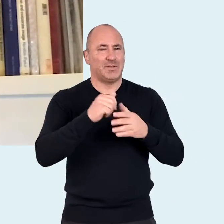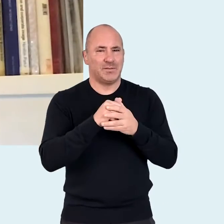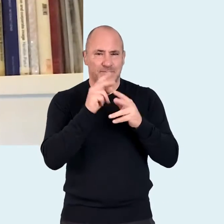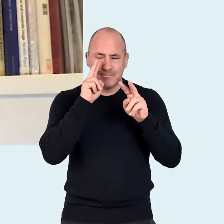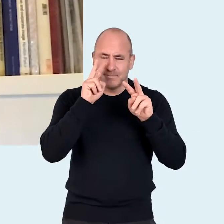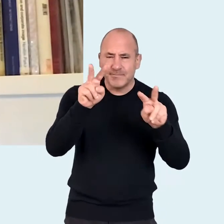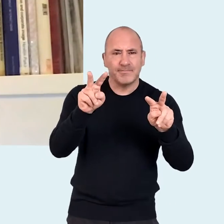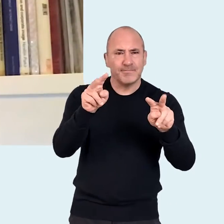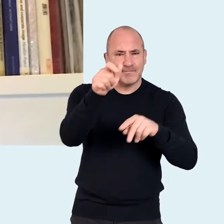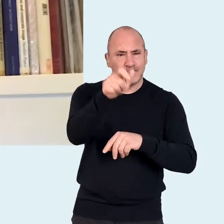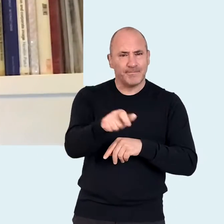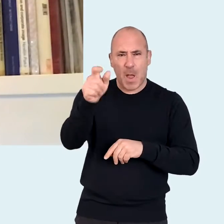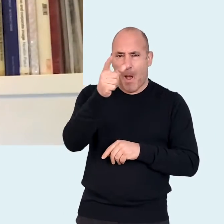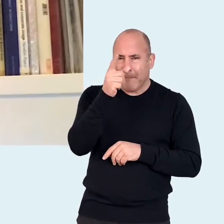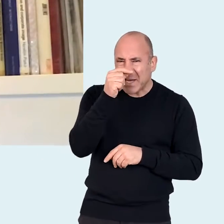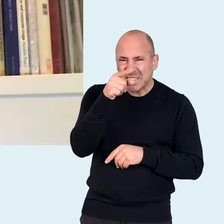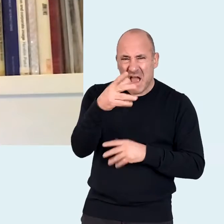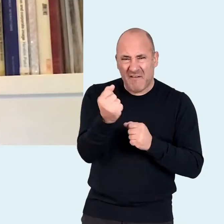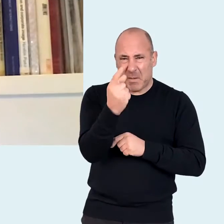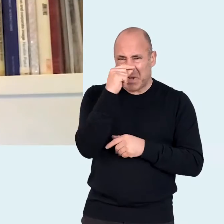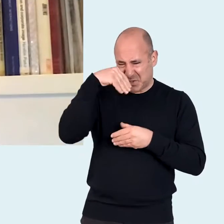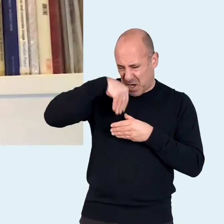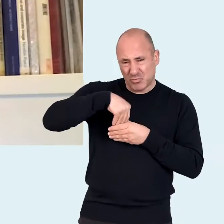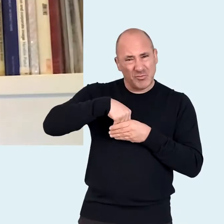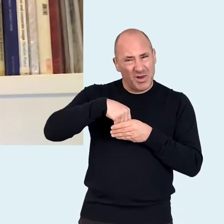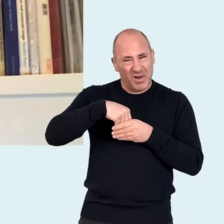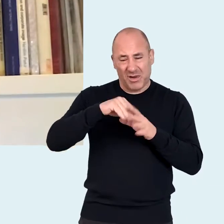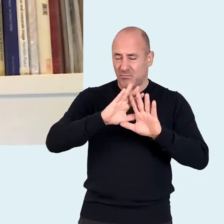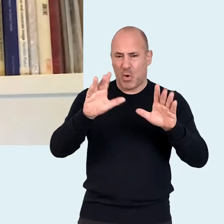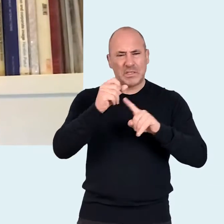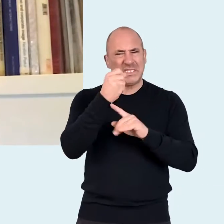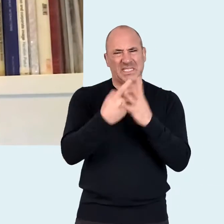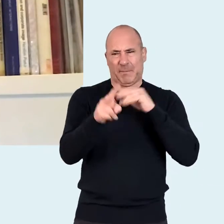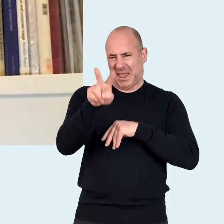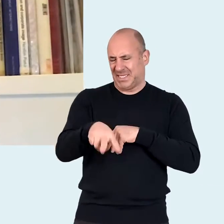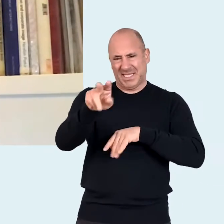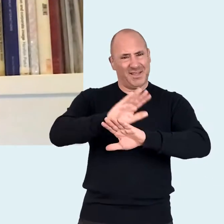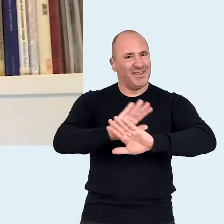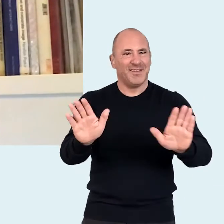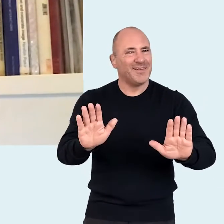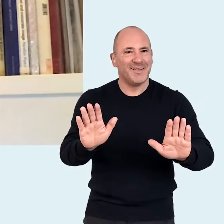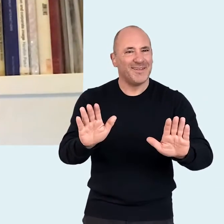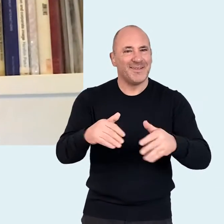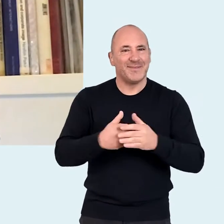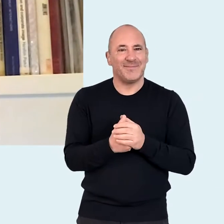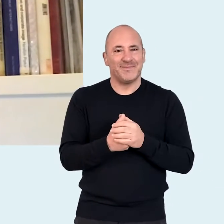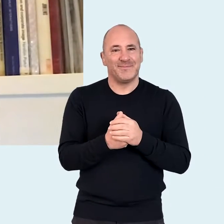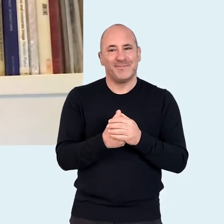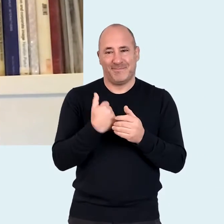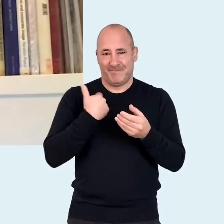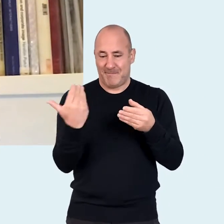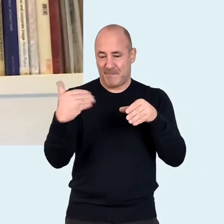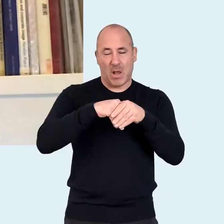My approach to inclusive dance has been to see ability and potential rather than disability.